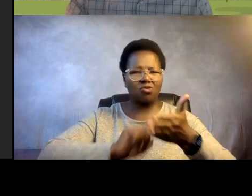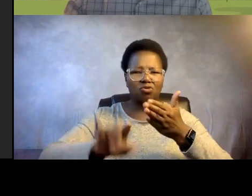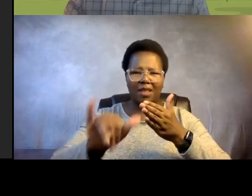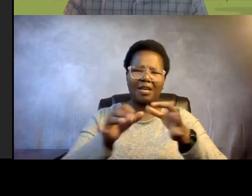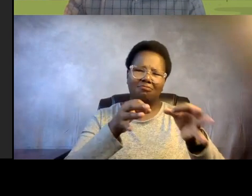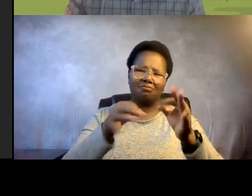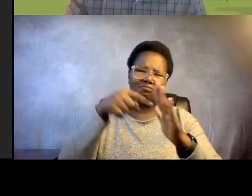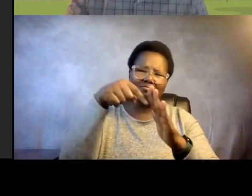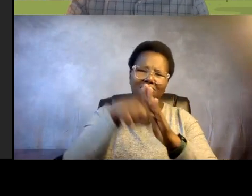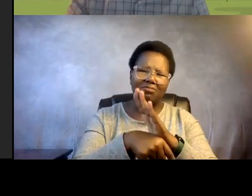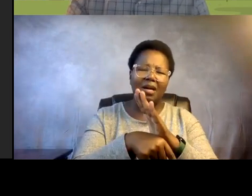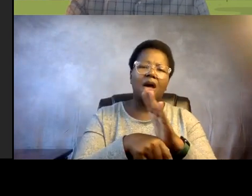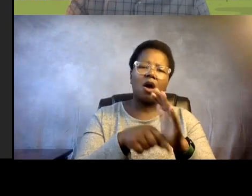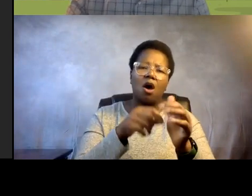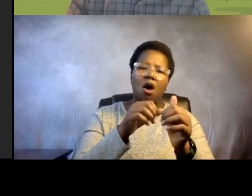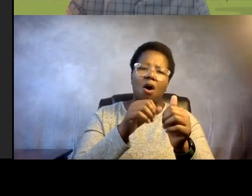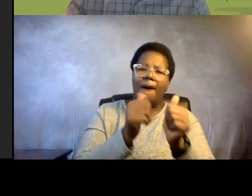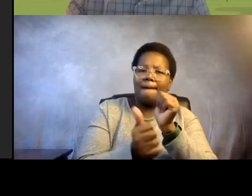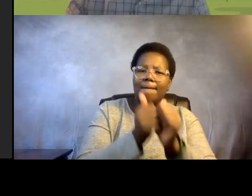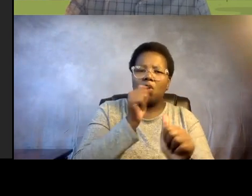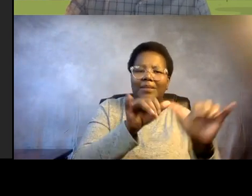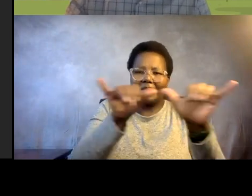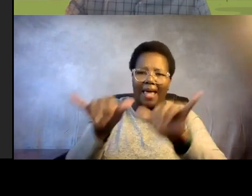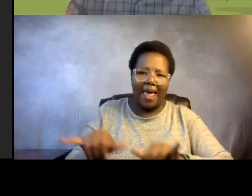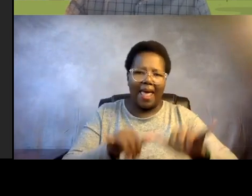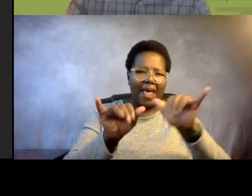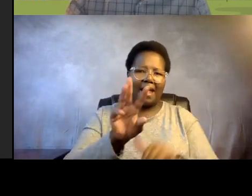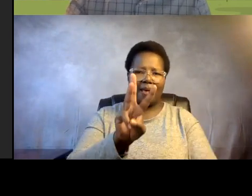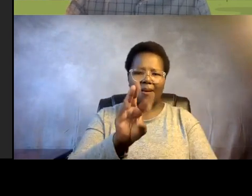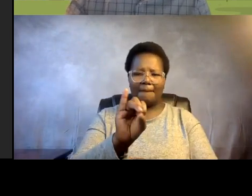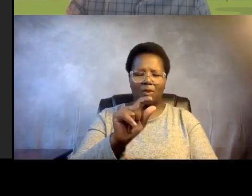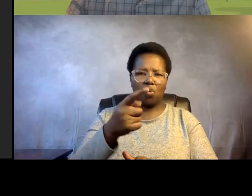common widgets. How should they behave? What should the ARIA be? What should the keyboard